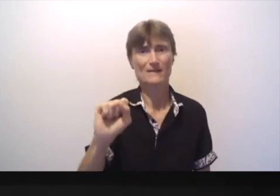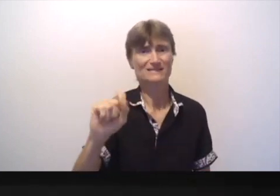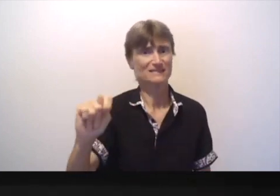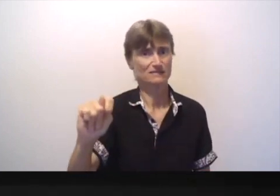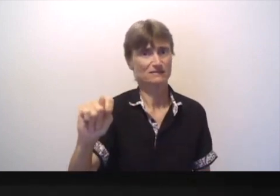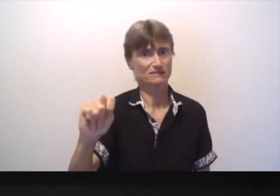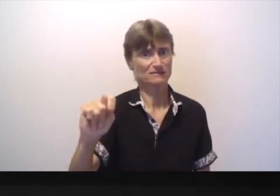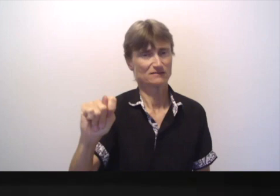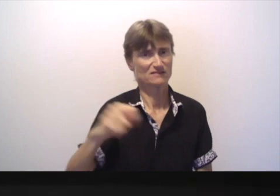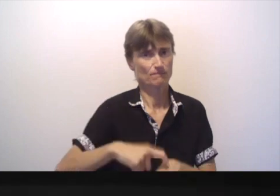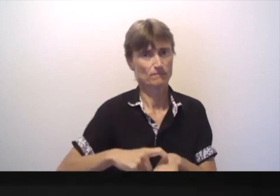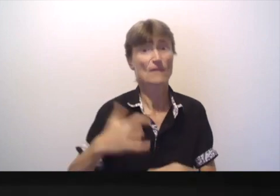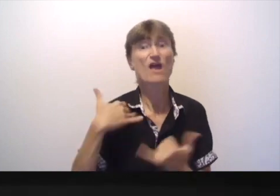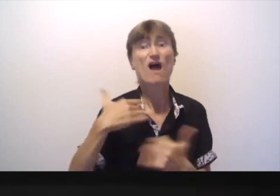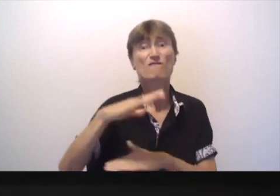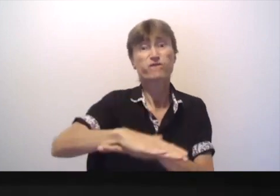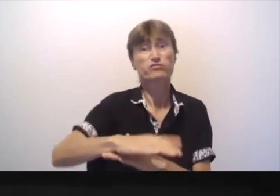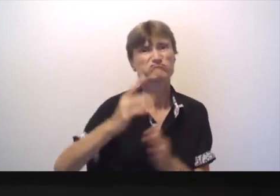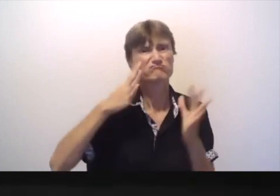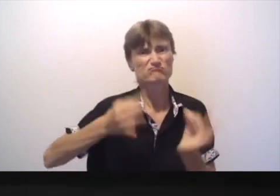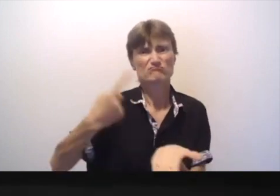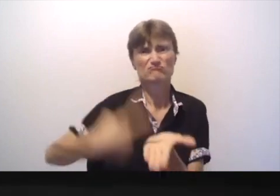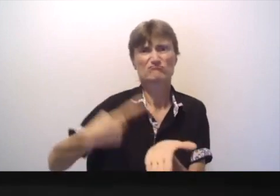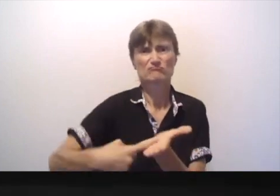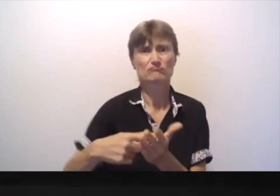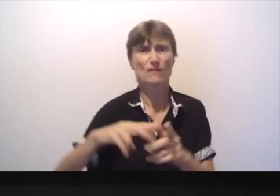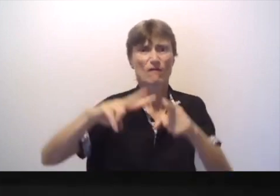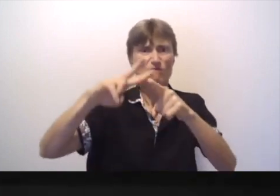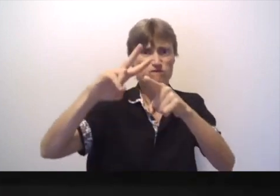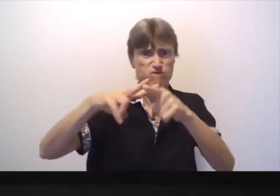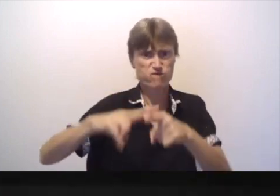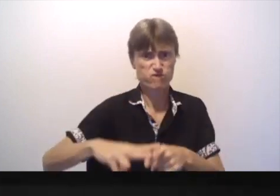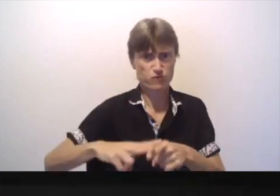vocabulary and how we might understand it better but every two weeks we have a